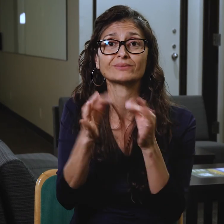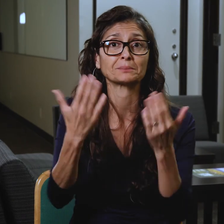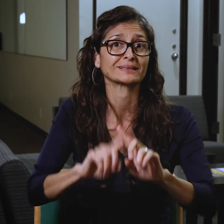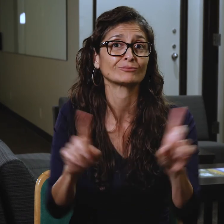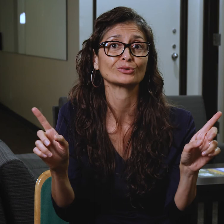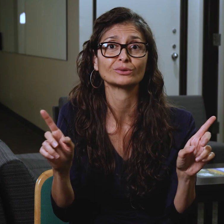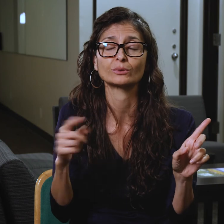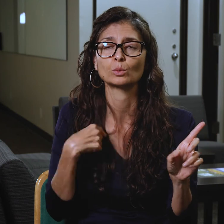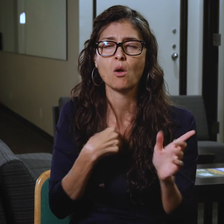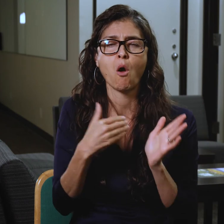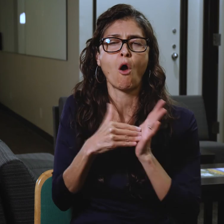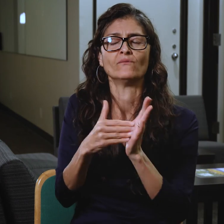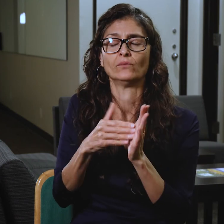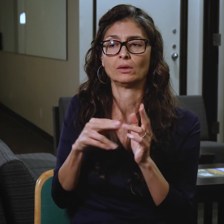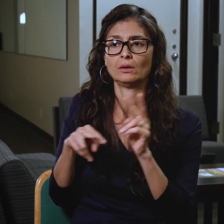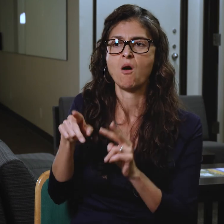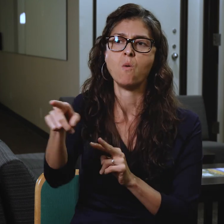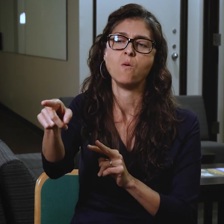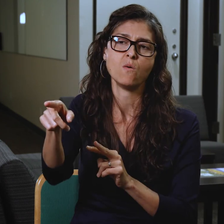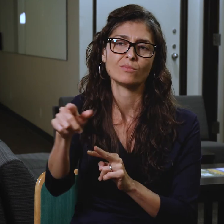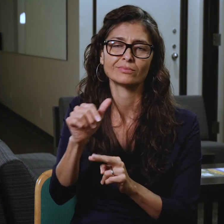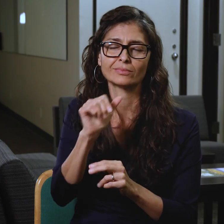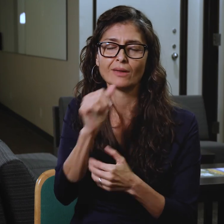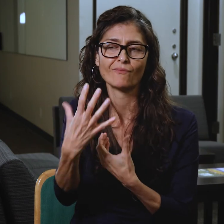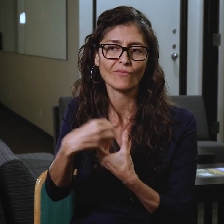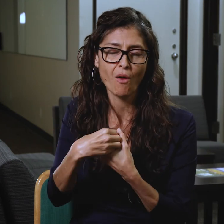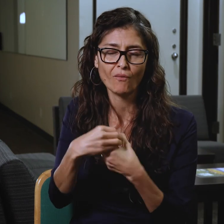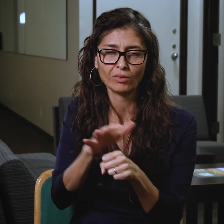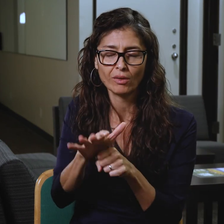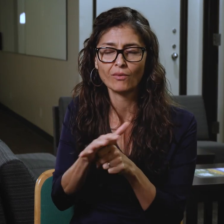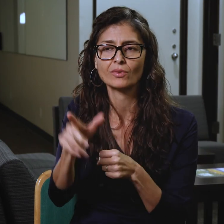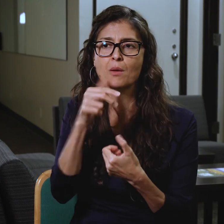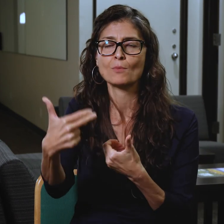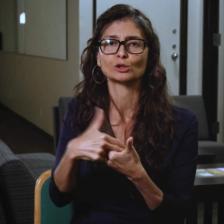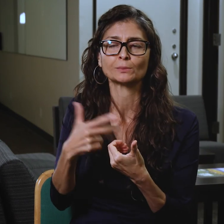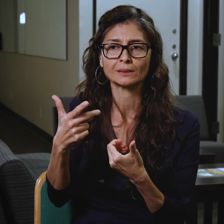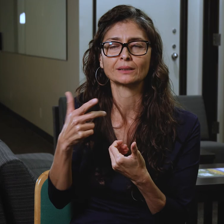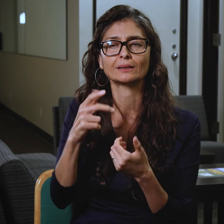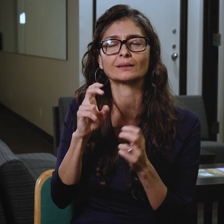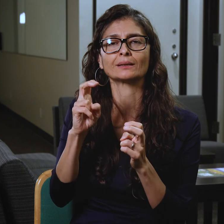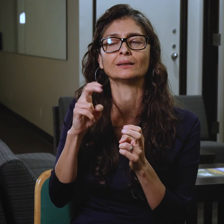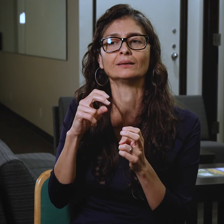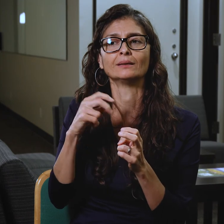What does involvement mean to families? Their definitions might be different than the school administrators.